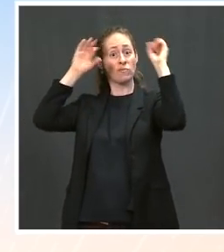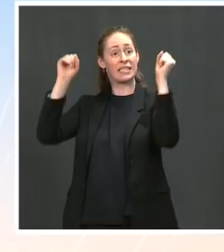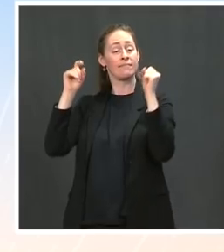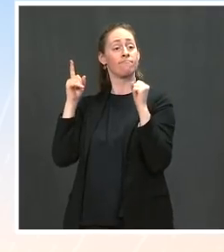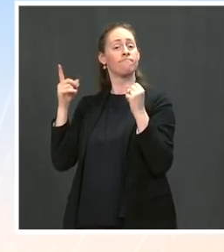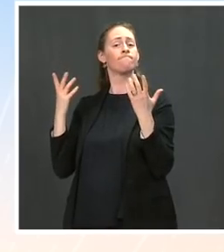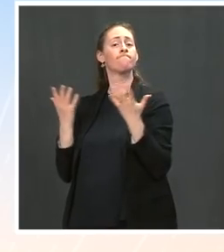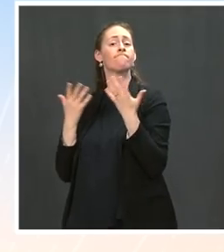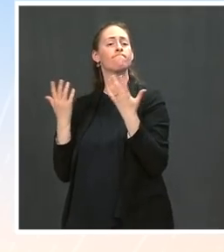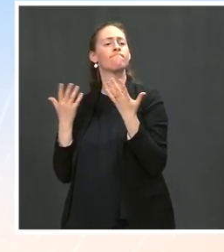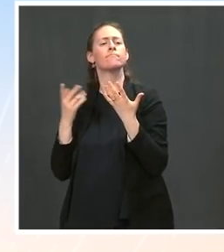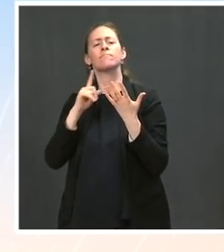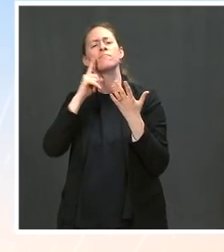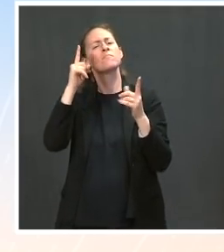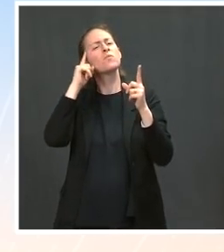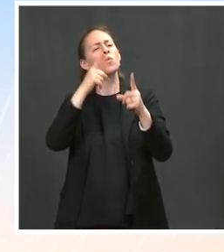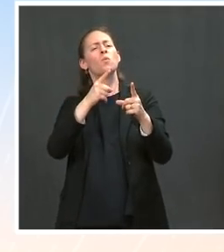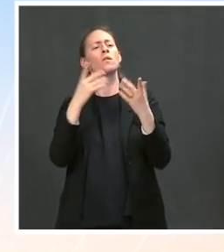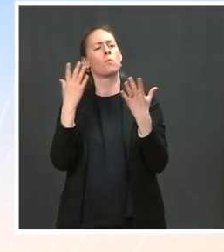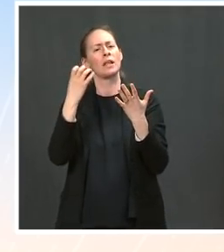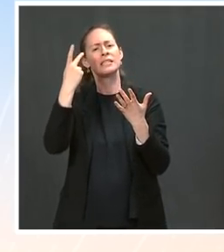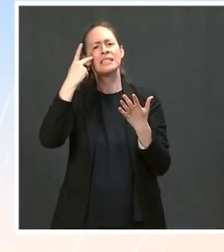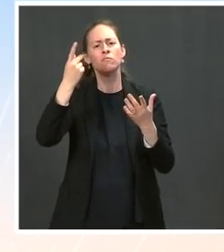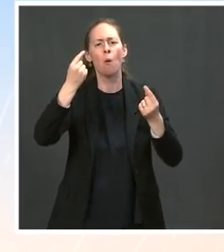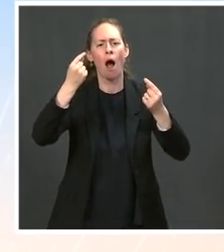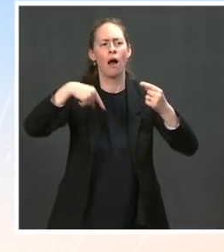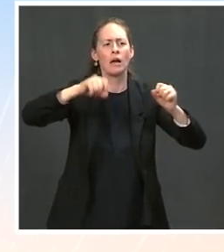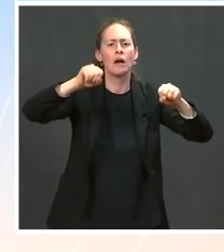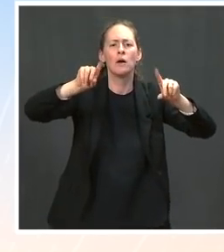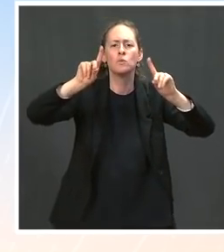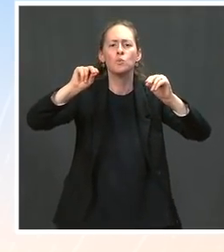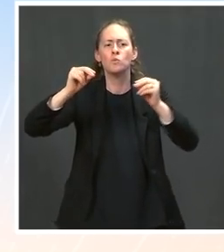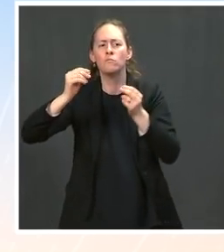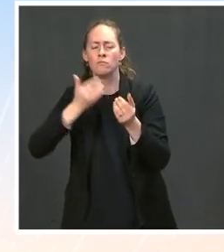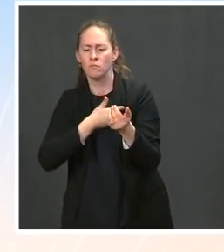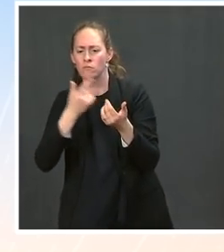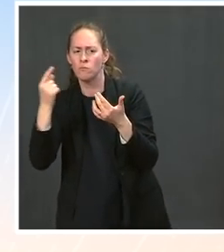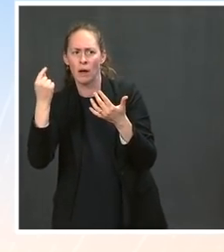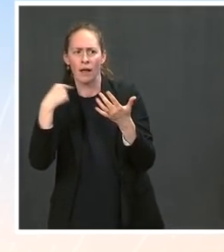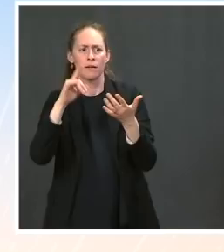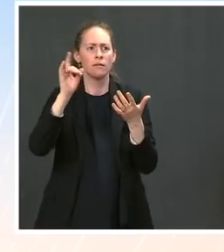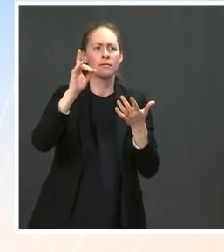look across resources -- and his team is -- and see where there is a capacity